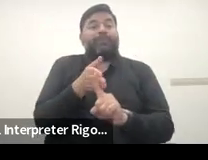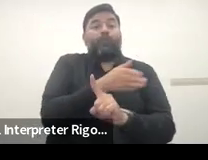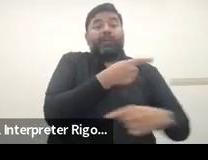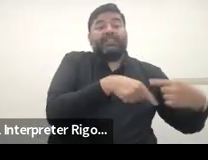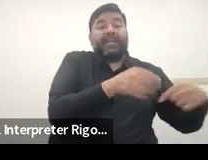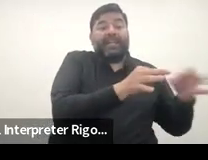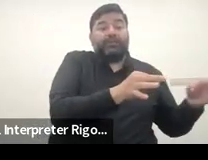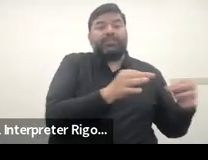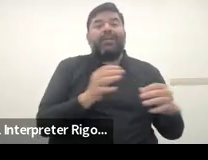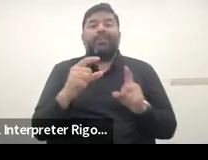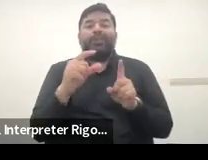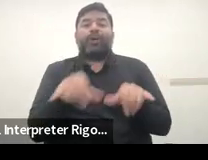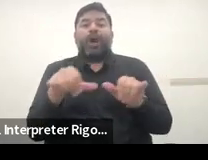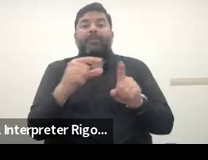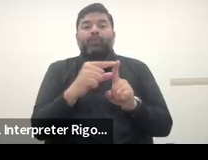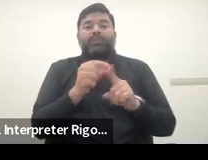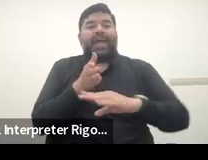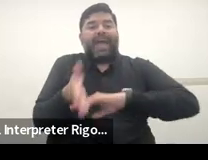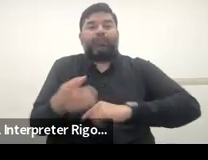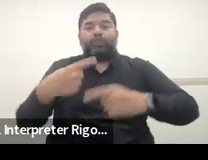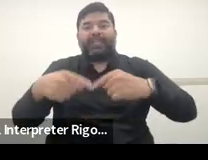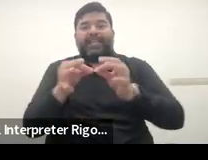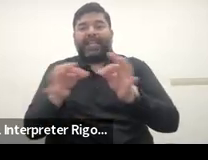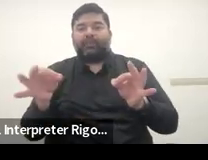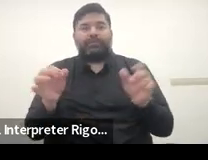that come after "sign language" in the titles of these papers, just as a way of characterizing the